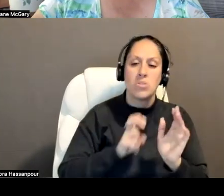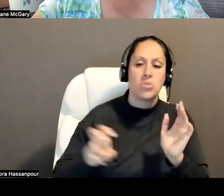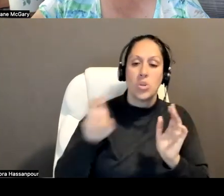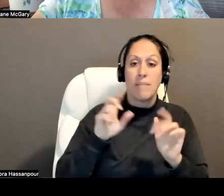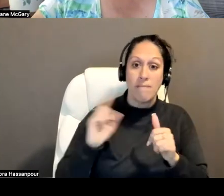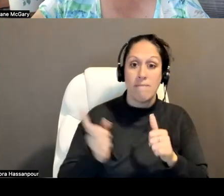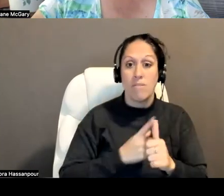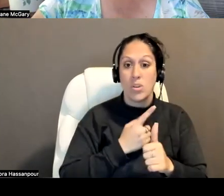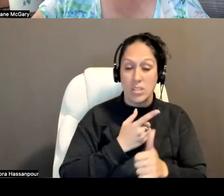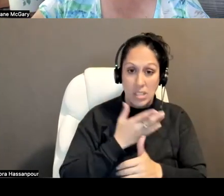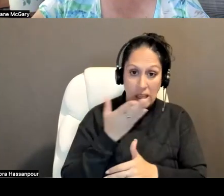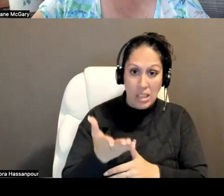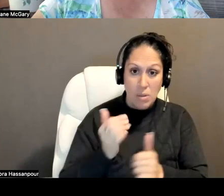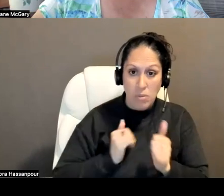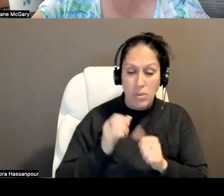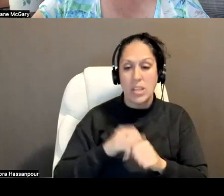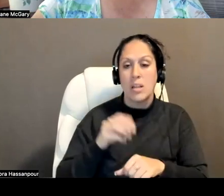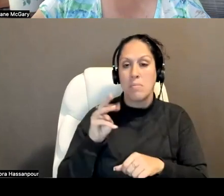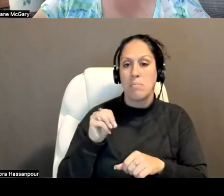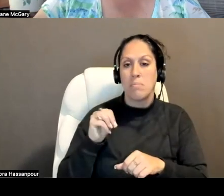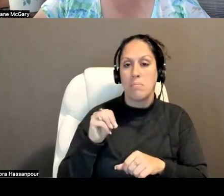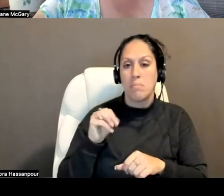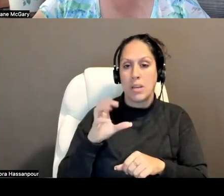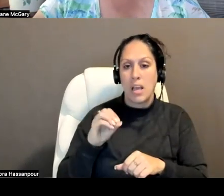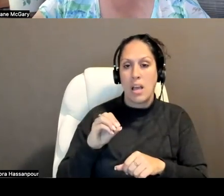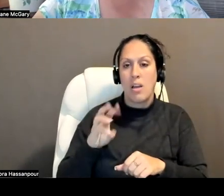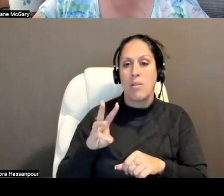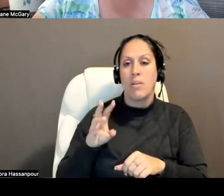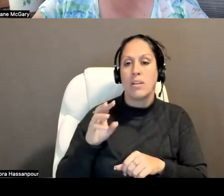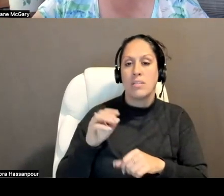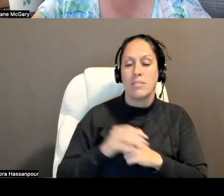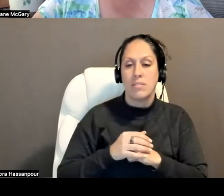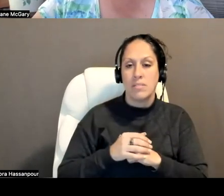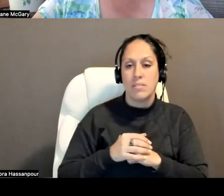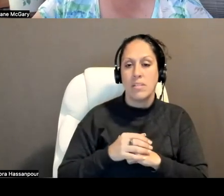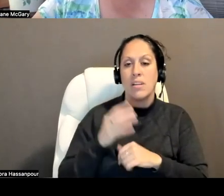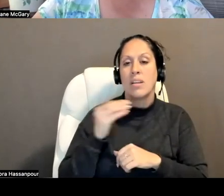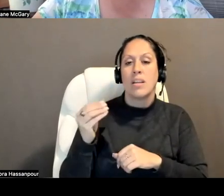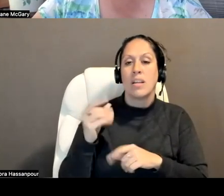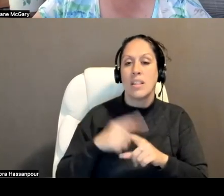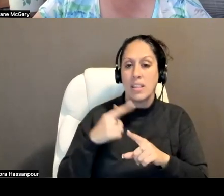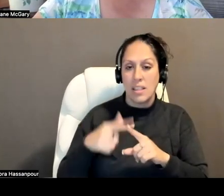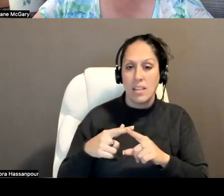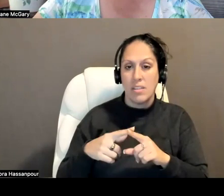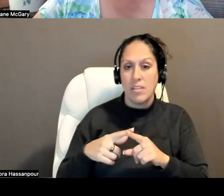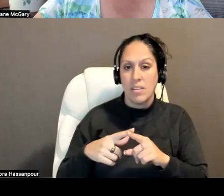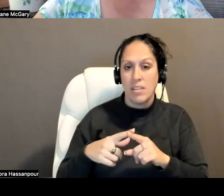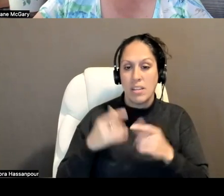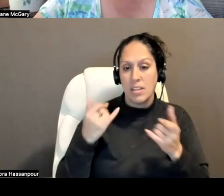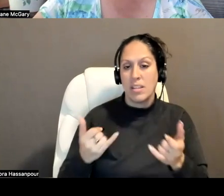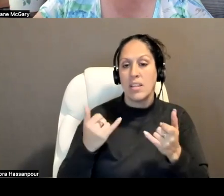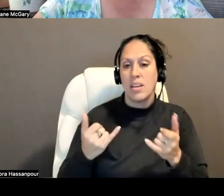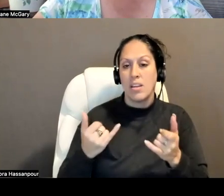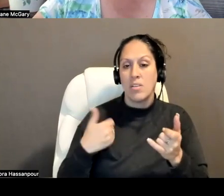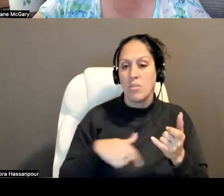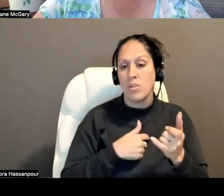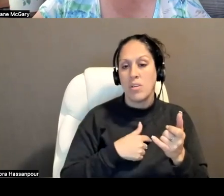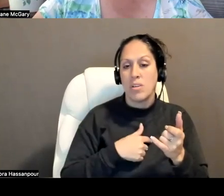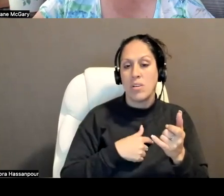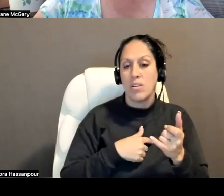debut performance in Macau and Nanjing. And then, uh, now we are, uh, you know, we're